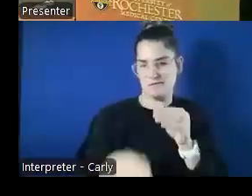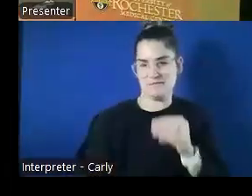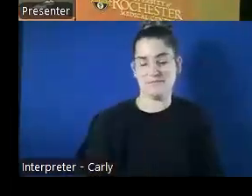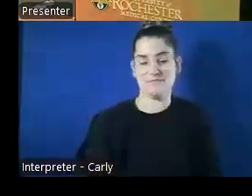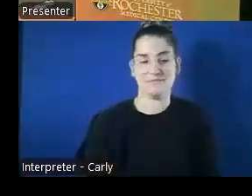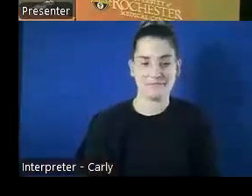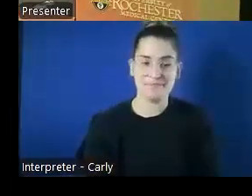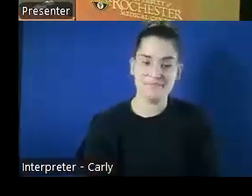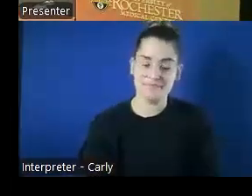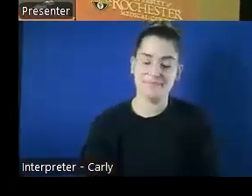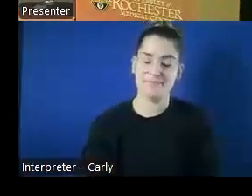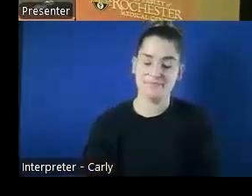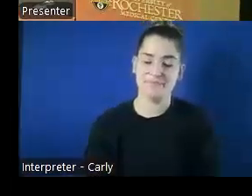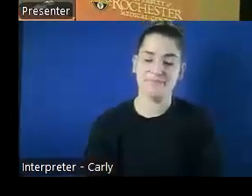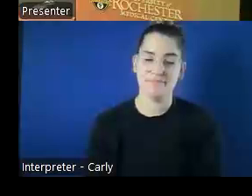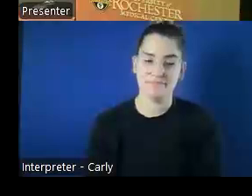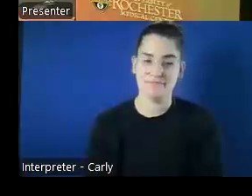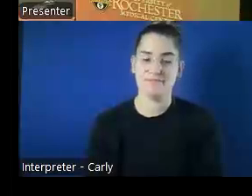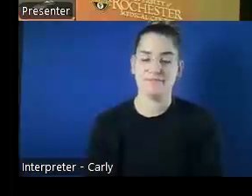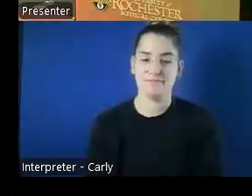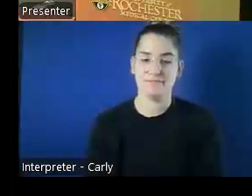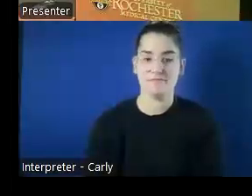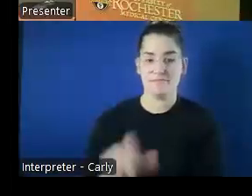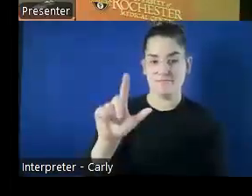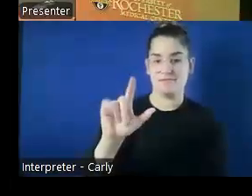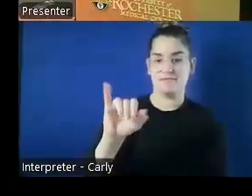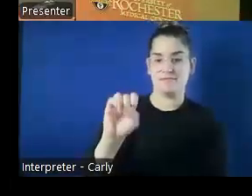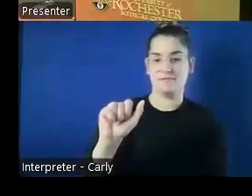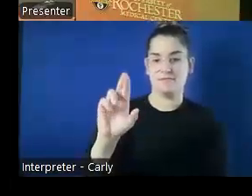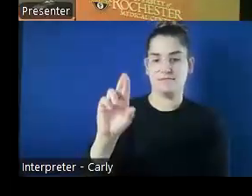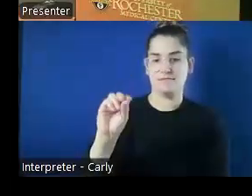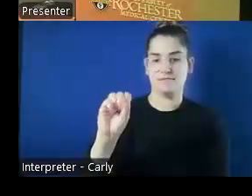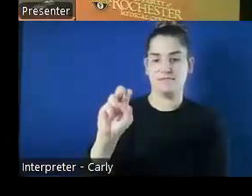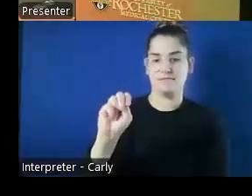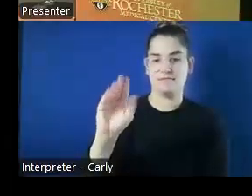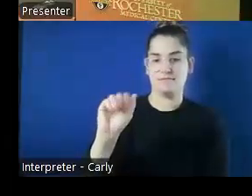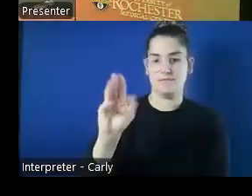I've mentioned here you have see here is uh Lisa rosenbom has done a series of papers my team knows